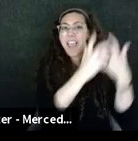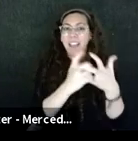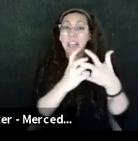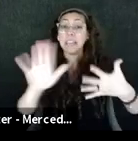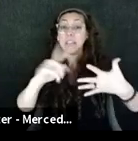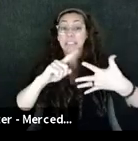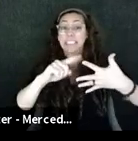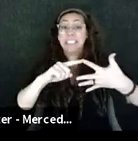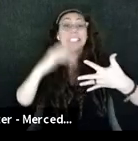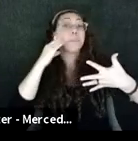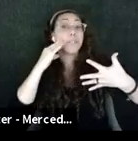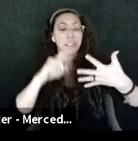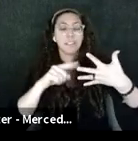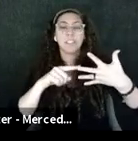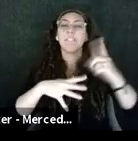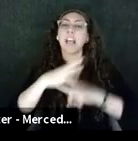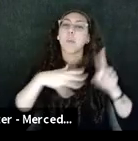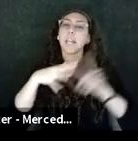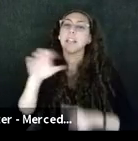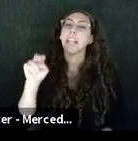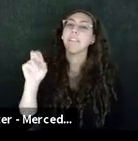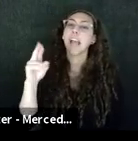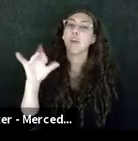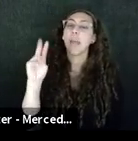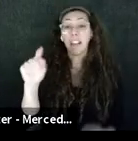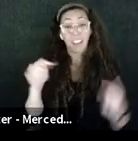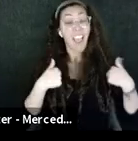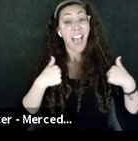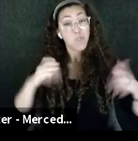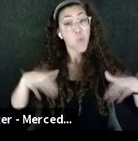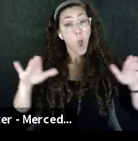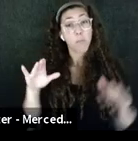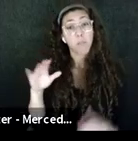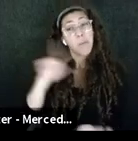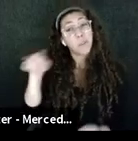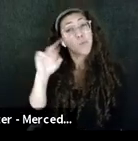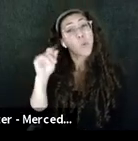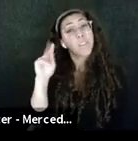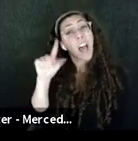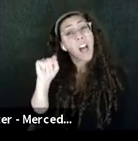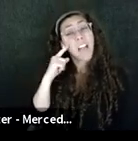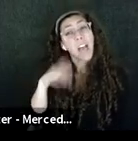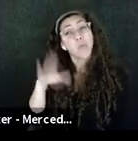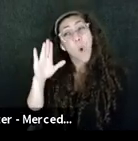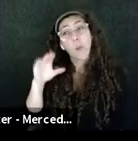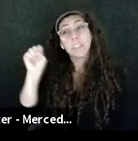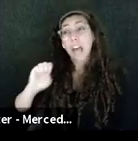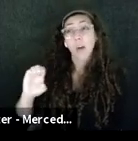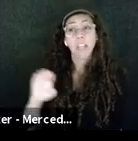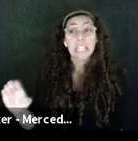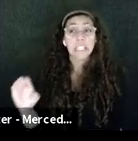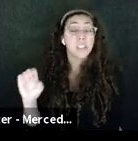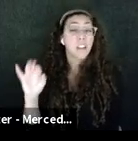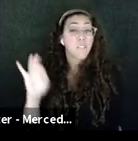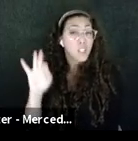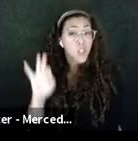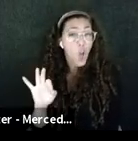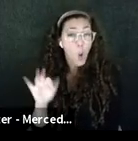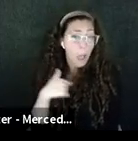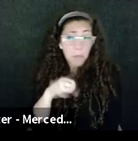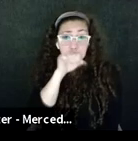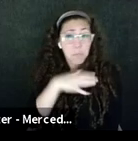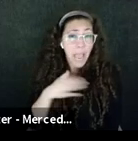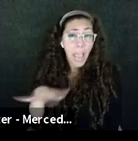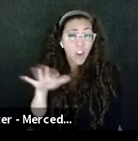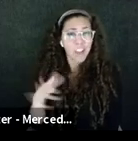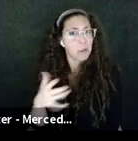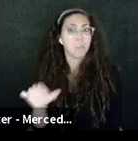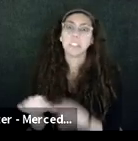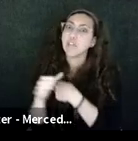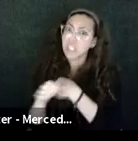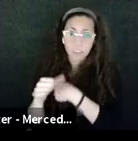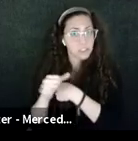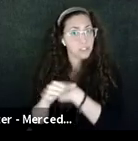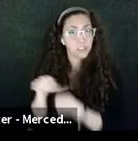Jason Williams: So those of us like me. I'm going to Roosevelt. I grew up on South and Southeast Fresno love my neighborhood. But he was dangerous. And so that was an adverse community environment.